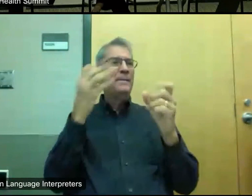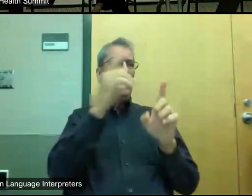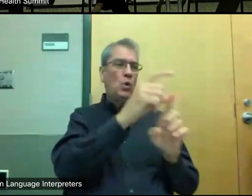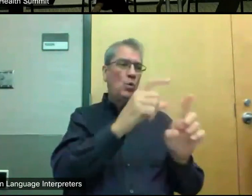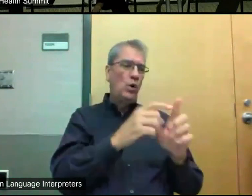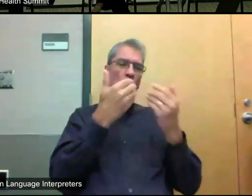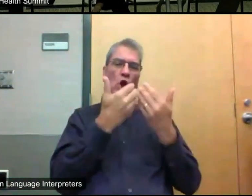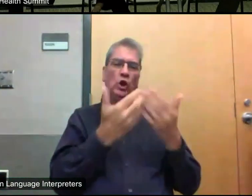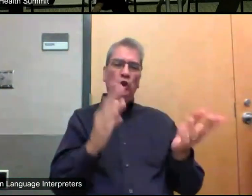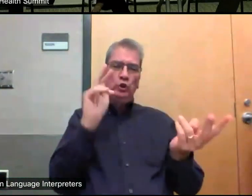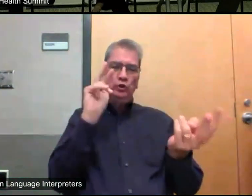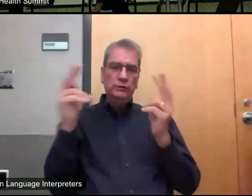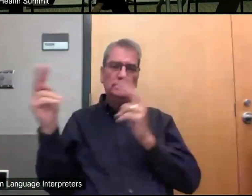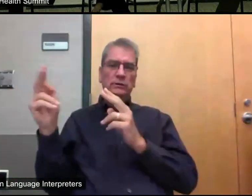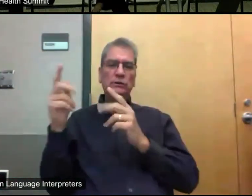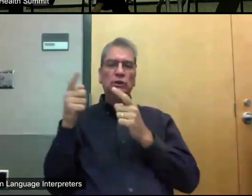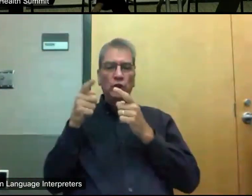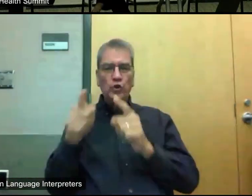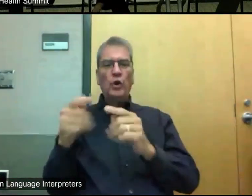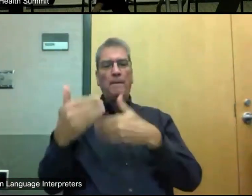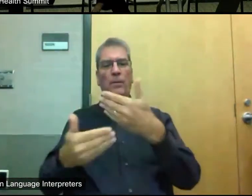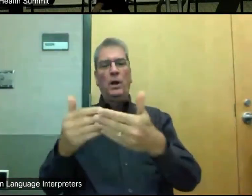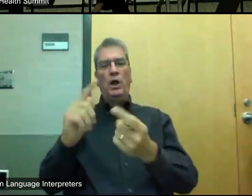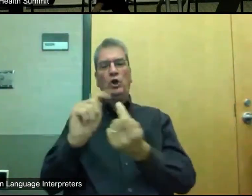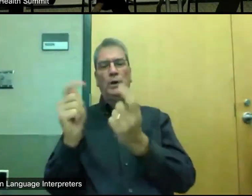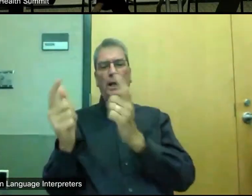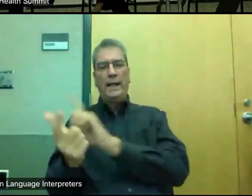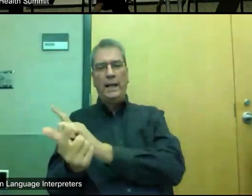when translated. I mean, I can just say from the work that